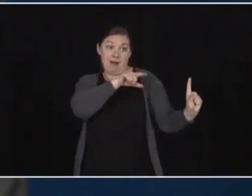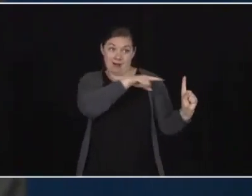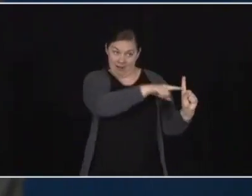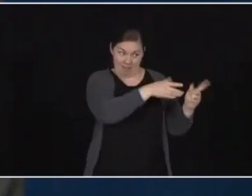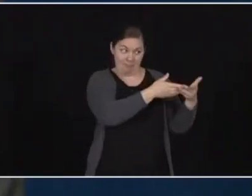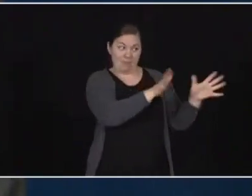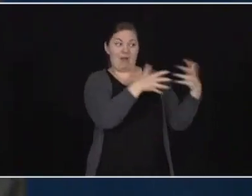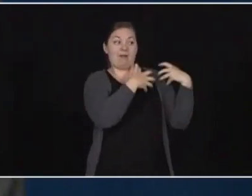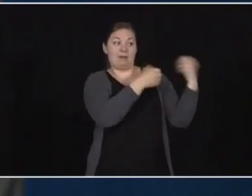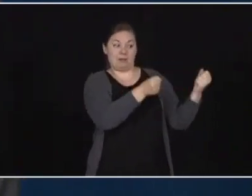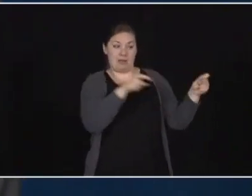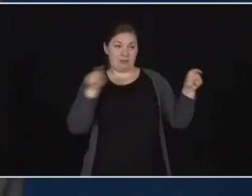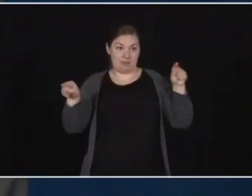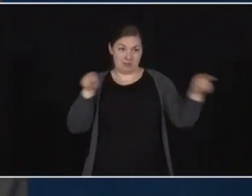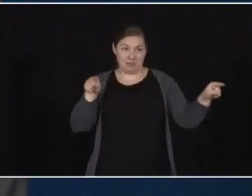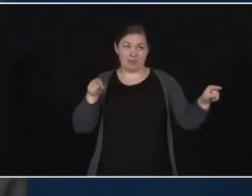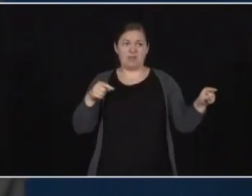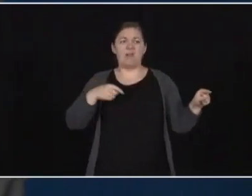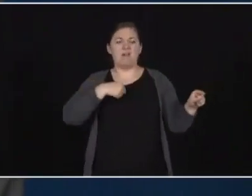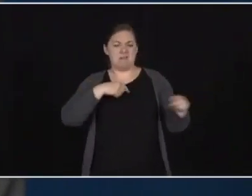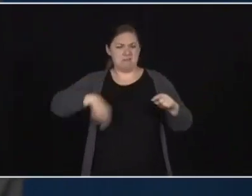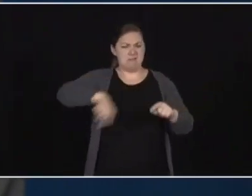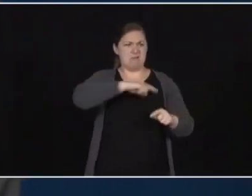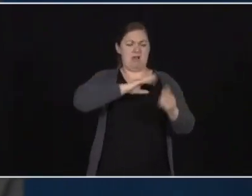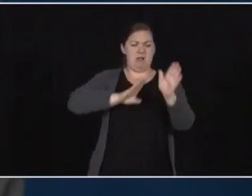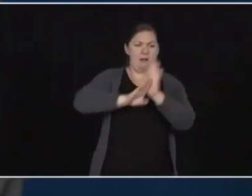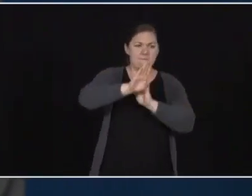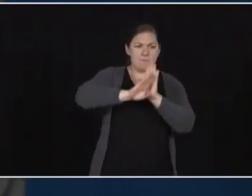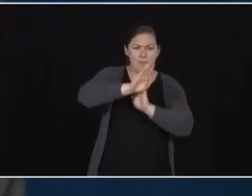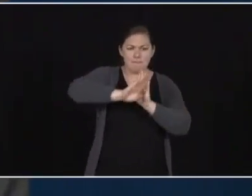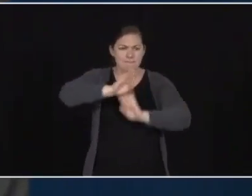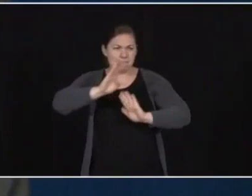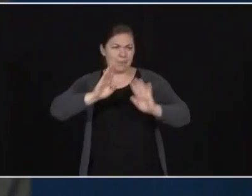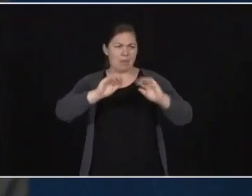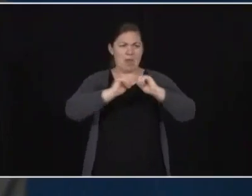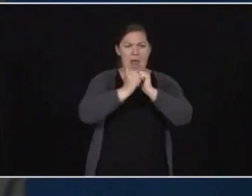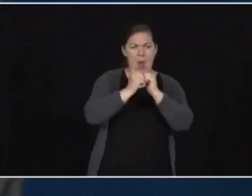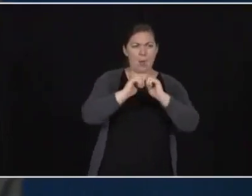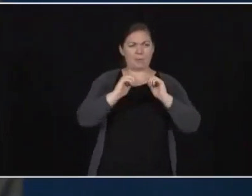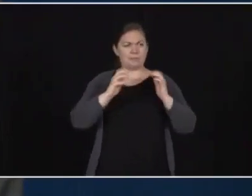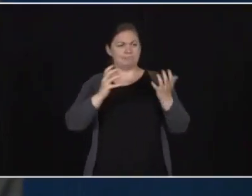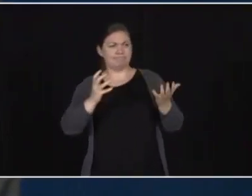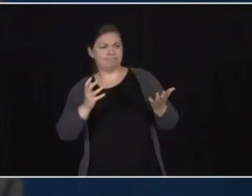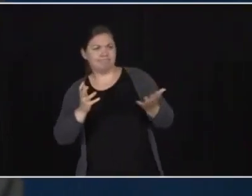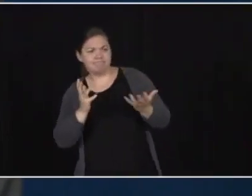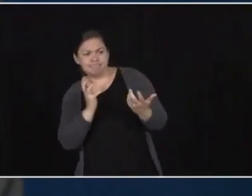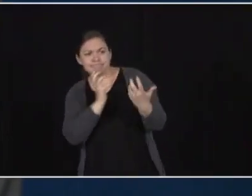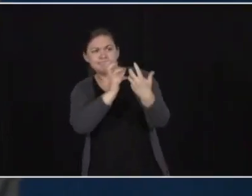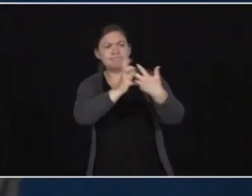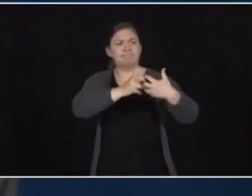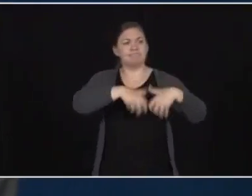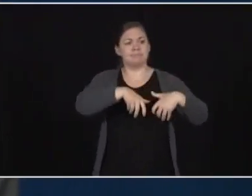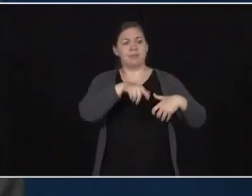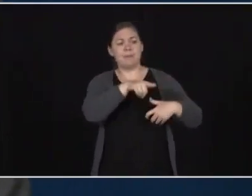What it will look like is variable to the particular community and variable to the area. But we are working closely with Toronto public